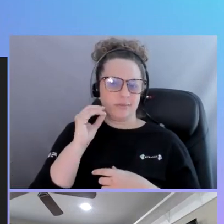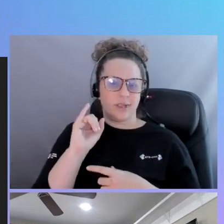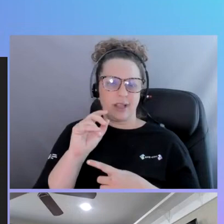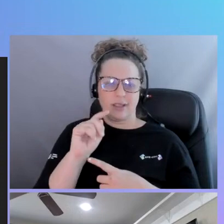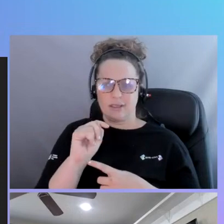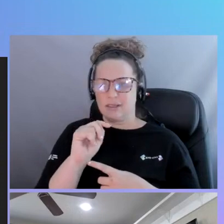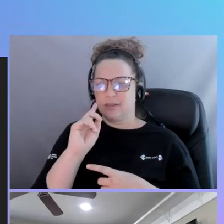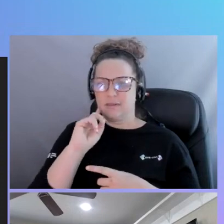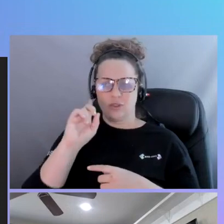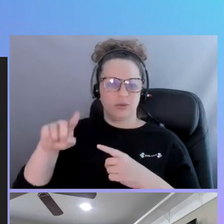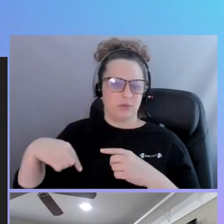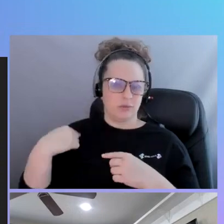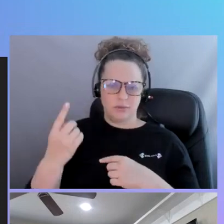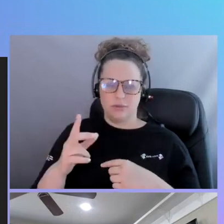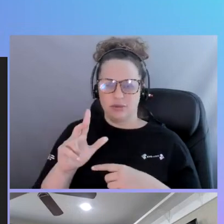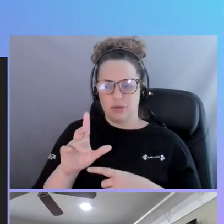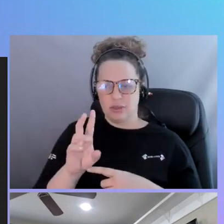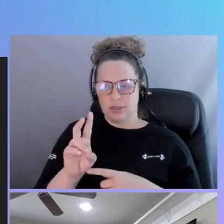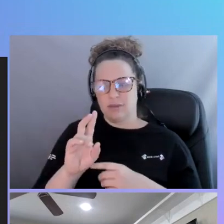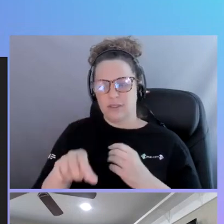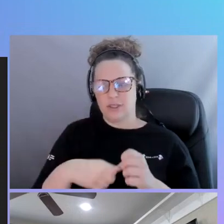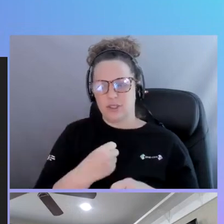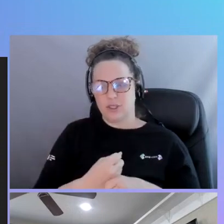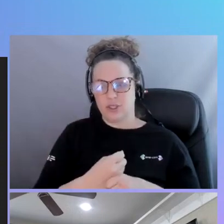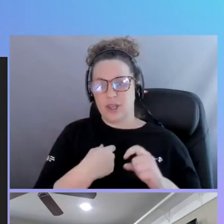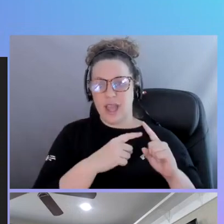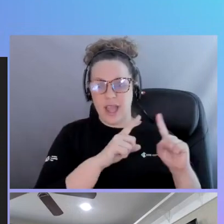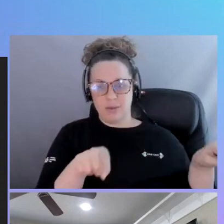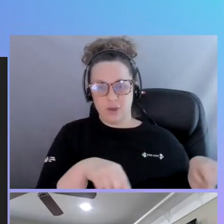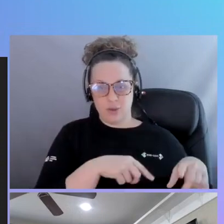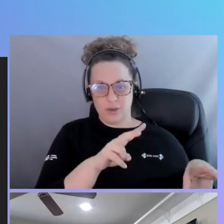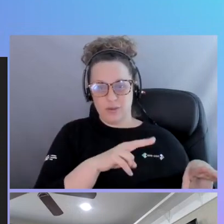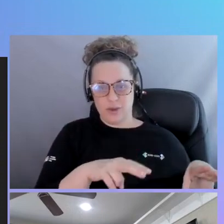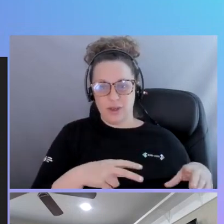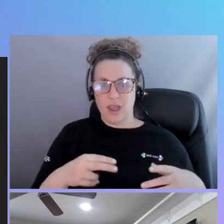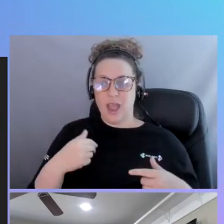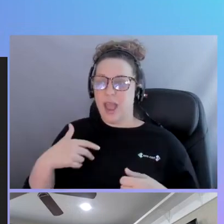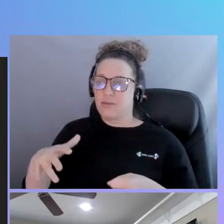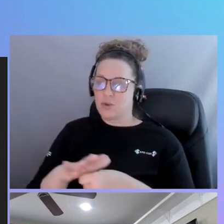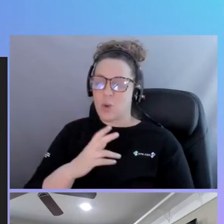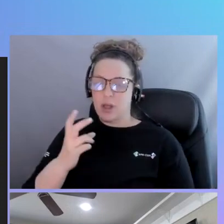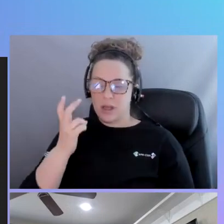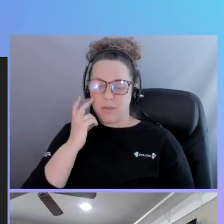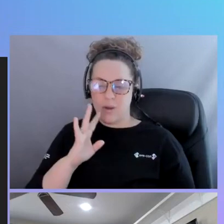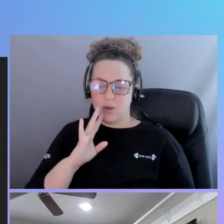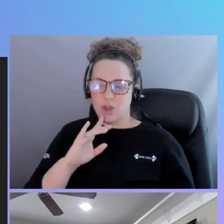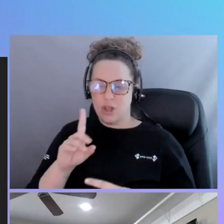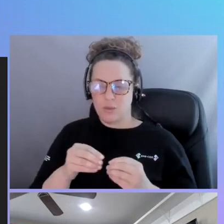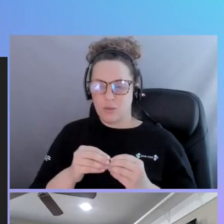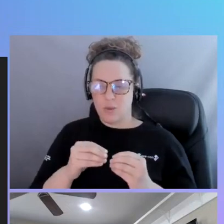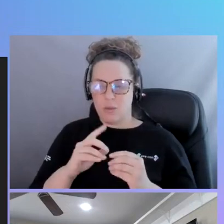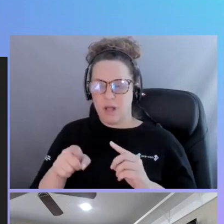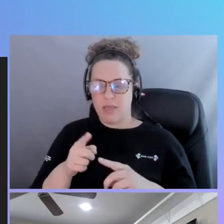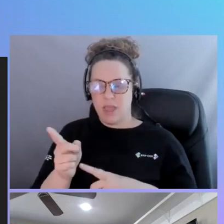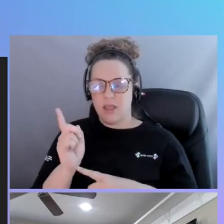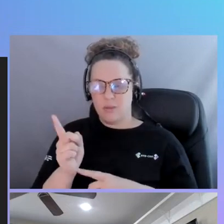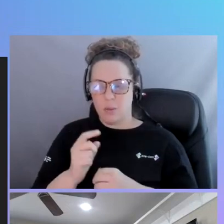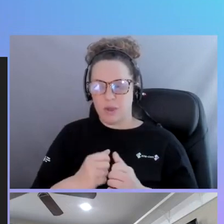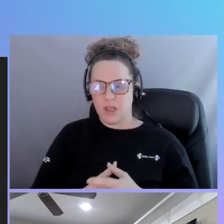user translator. Patrick's totally blind, and we'll talk a little bit more about that in a moment. Uh, I work for a